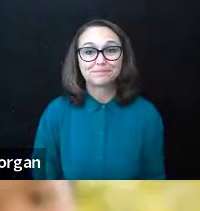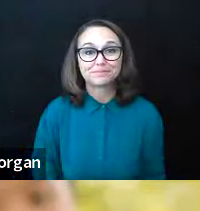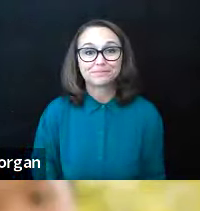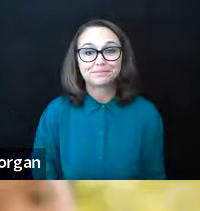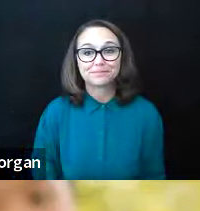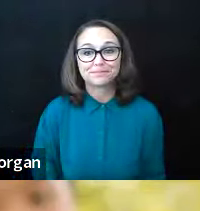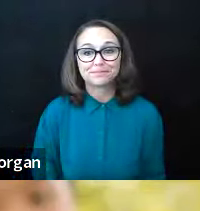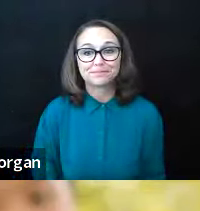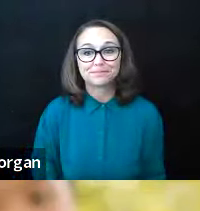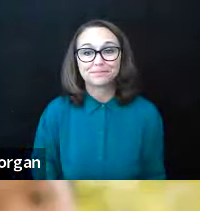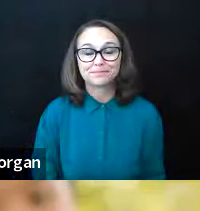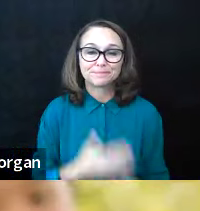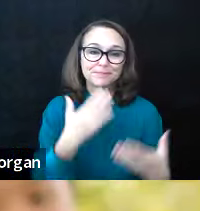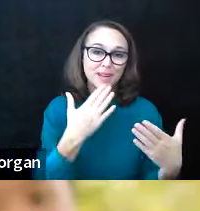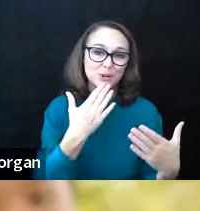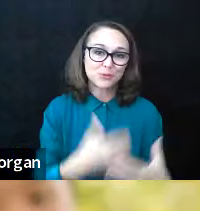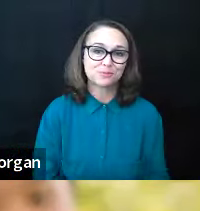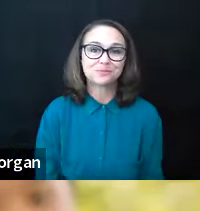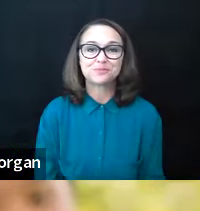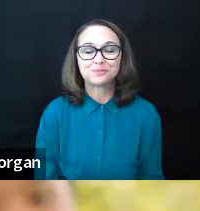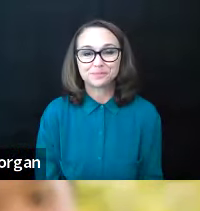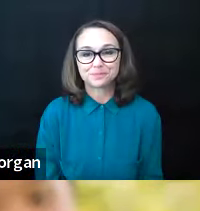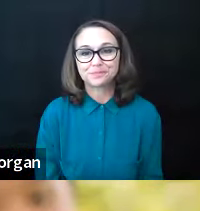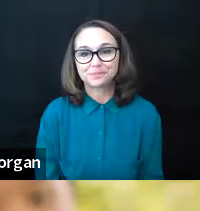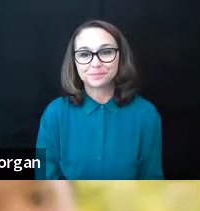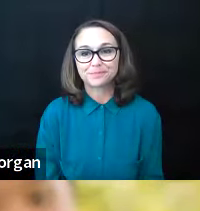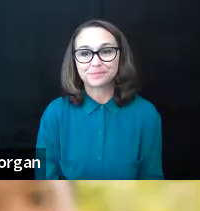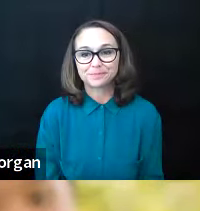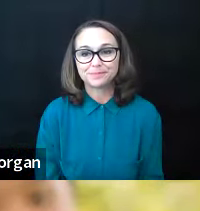Shaynna Wounded Knee: Thank you. Susan Buttross: Thank you.